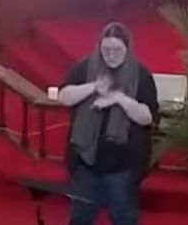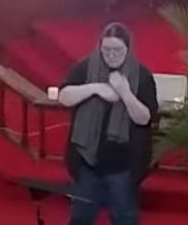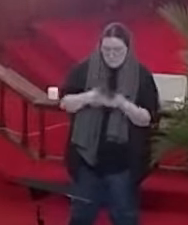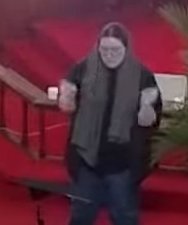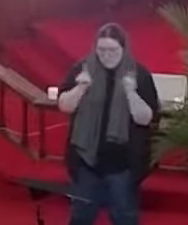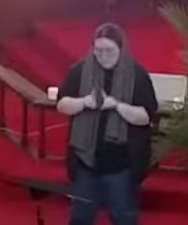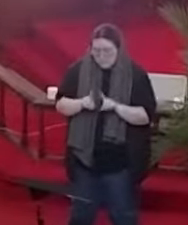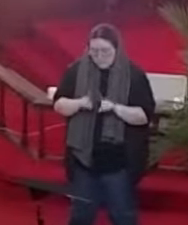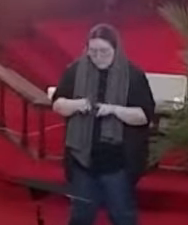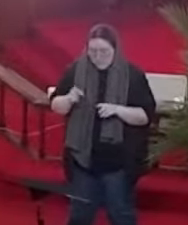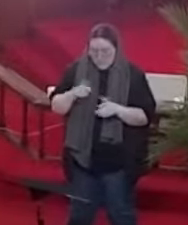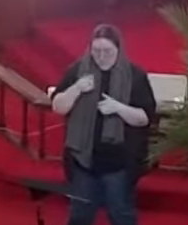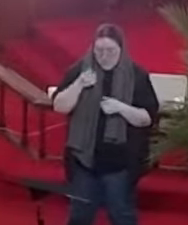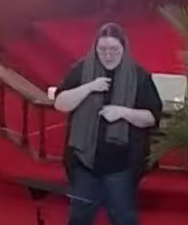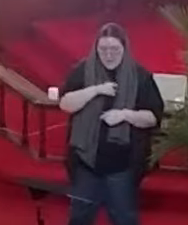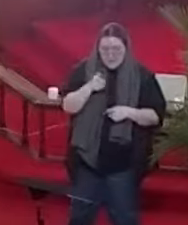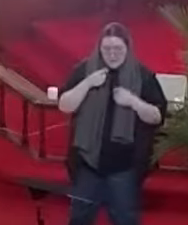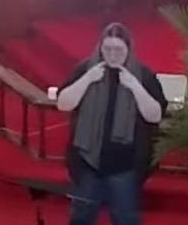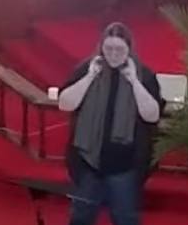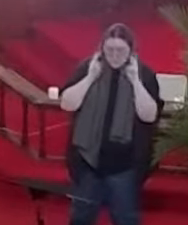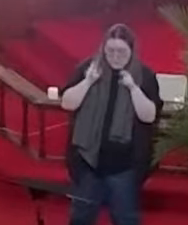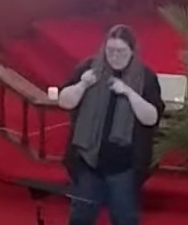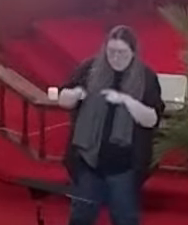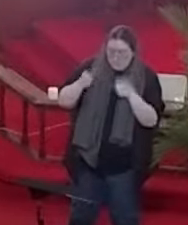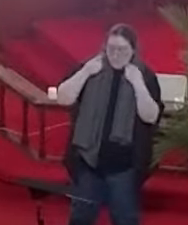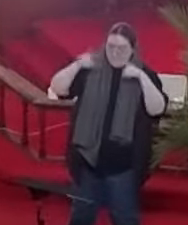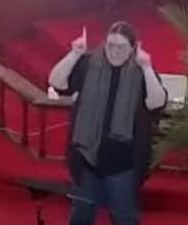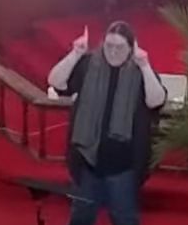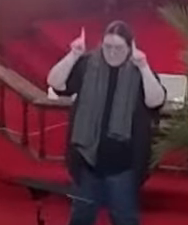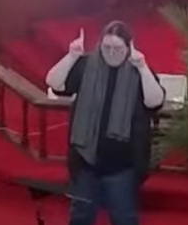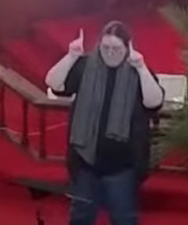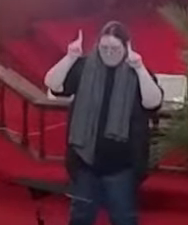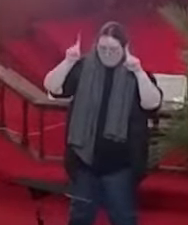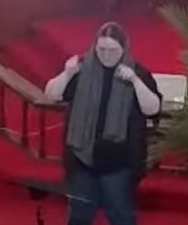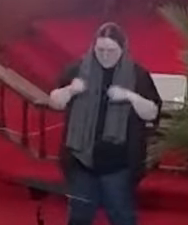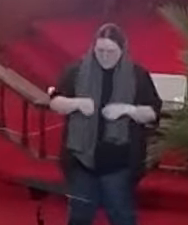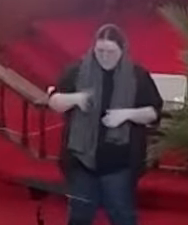And it was then that he saw Him, a man.